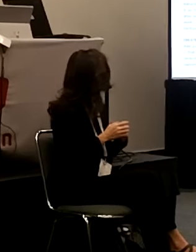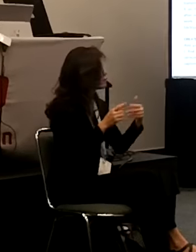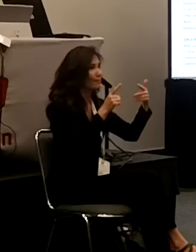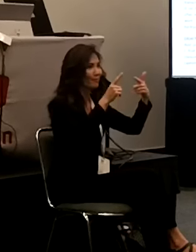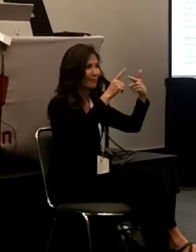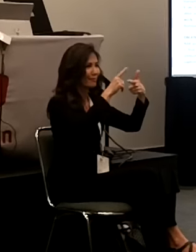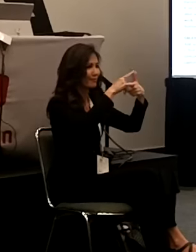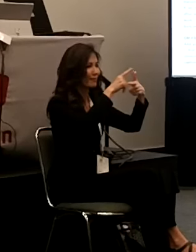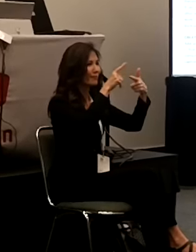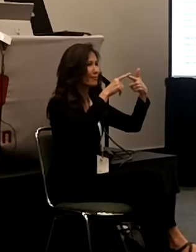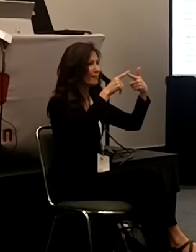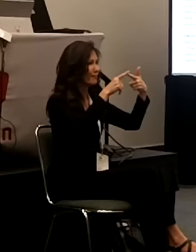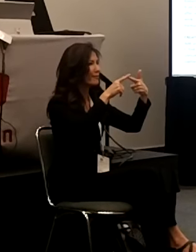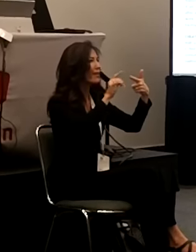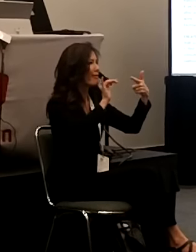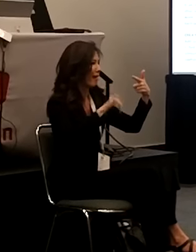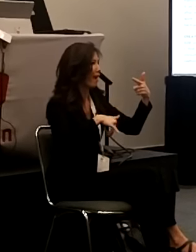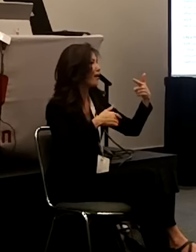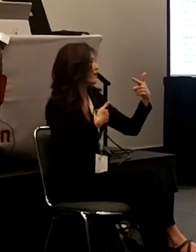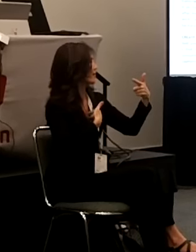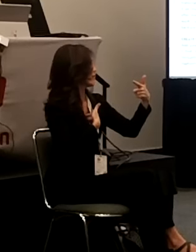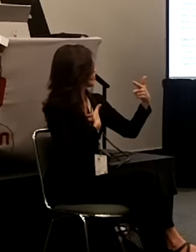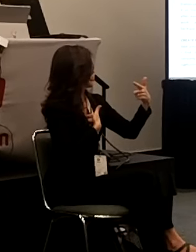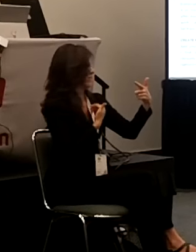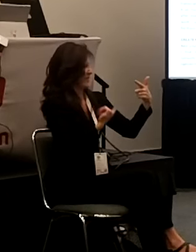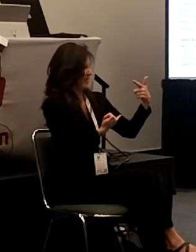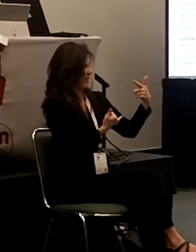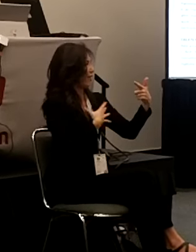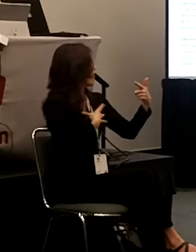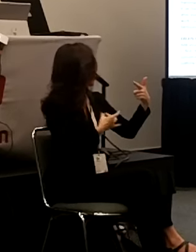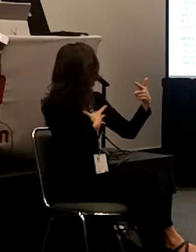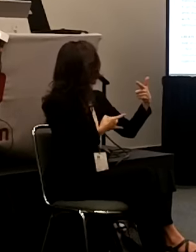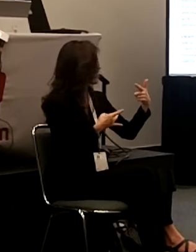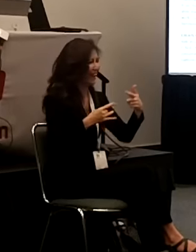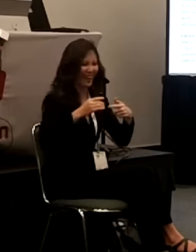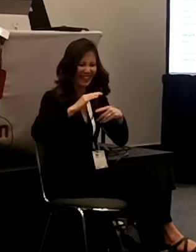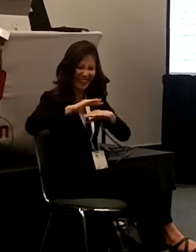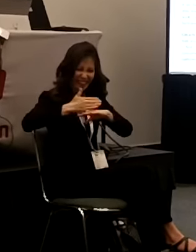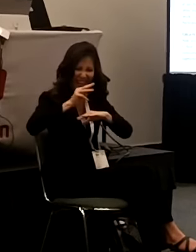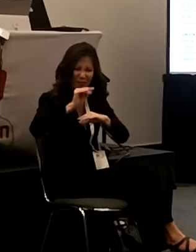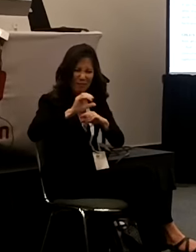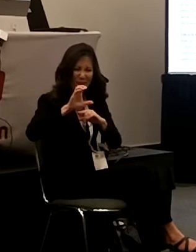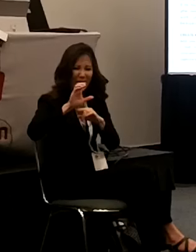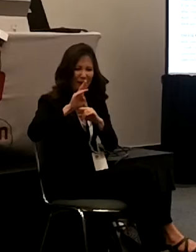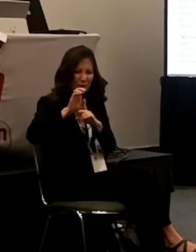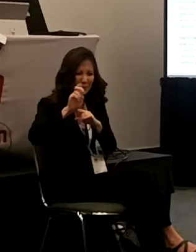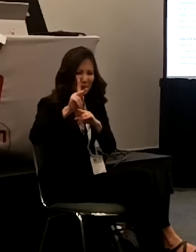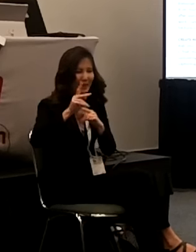that's been the one that I like doing now because I've had this MacBook for a year. I've spent a lot of time doing the audio.